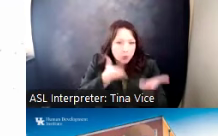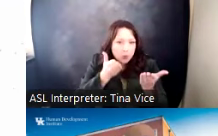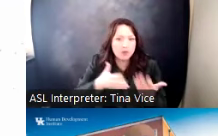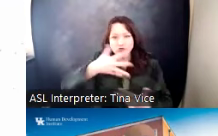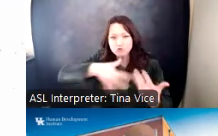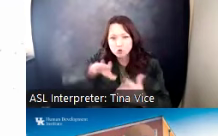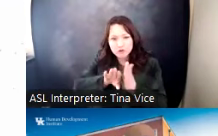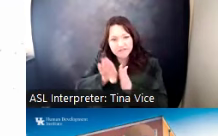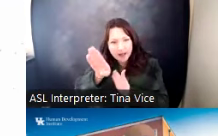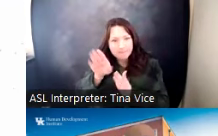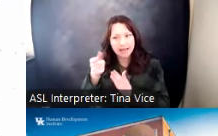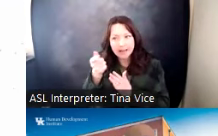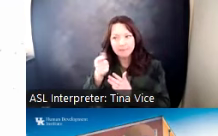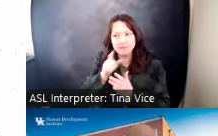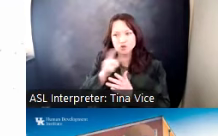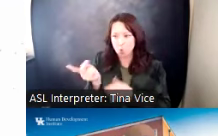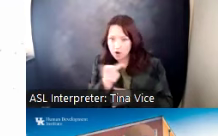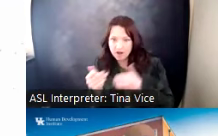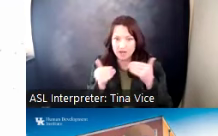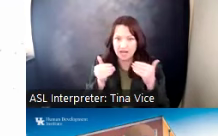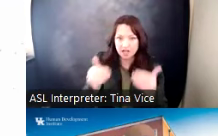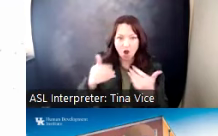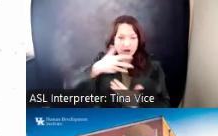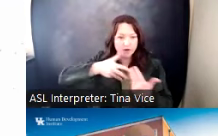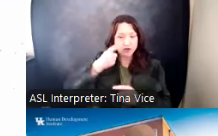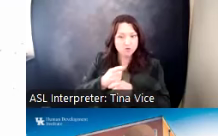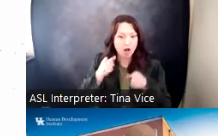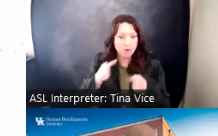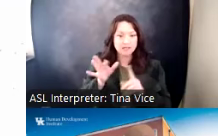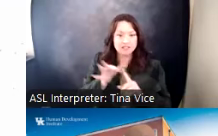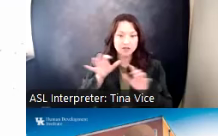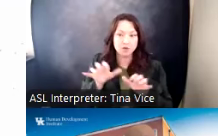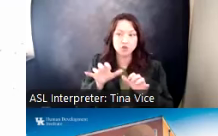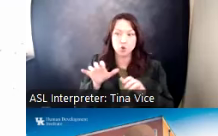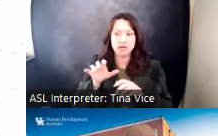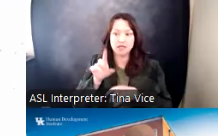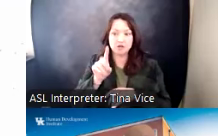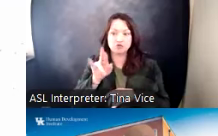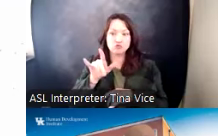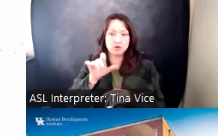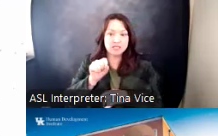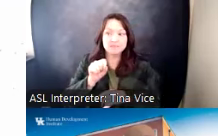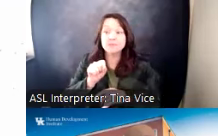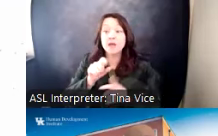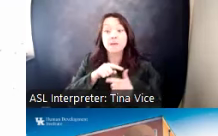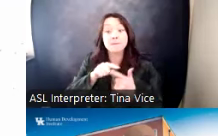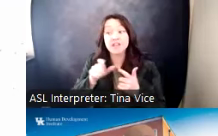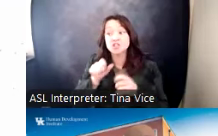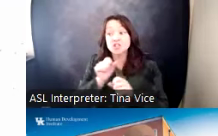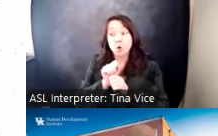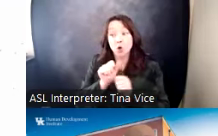sure they were getting along and interacting in the right ways, especially when doing drills. Um, but then she had to work with Tyler a